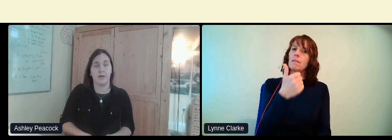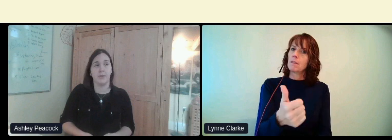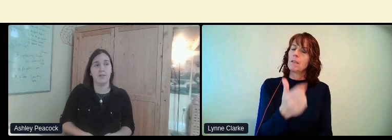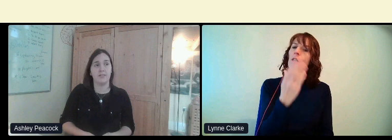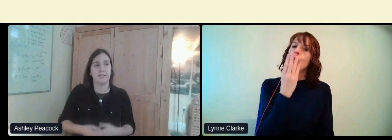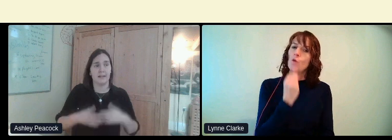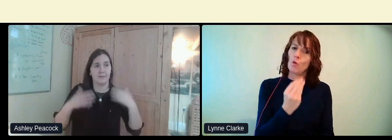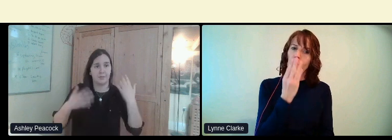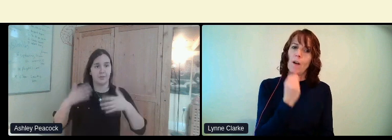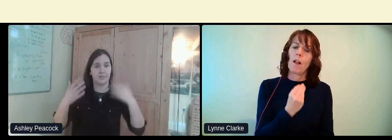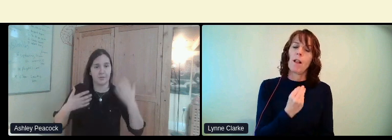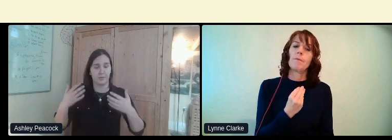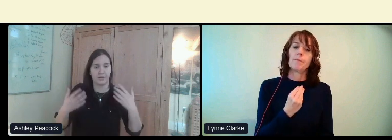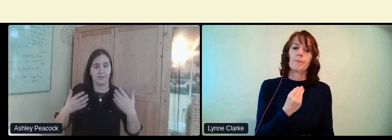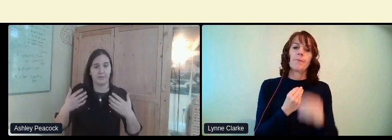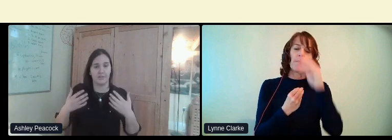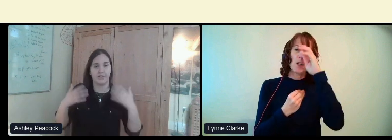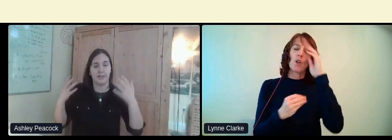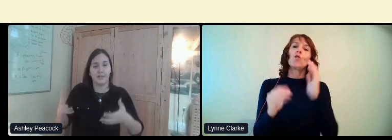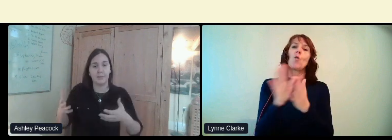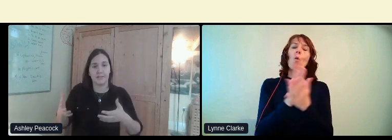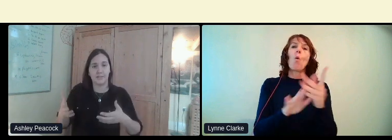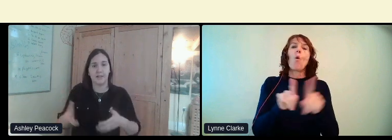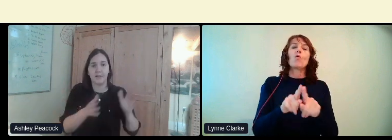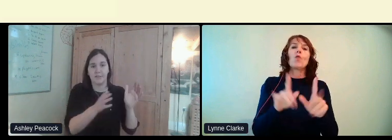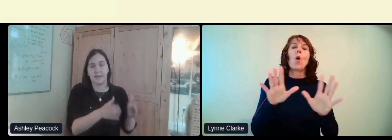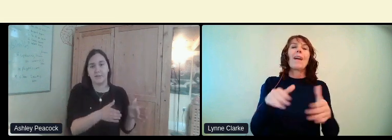that a person doesn't have to process all the information in the meeting, they can